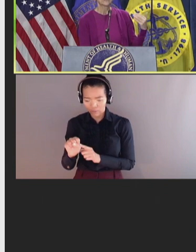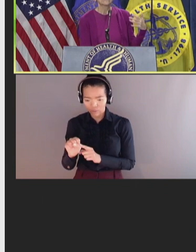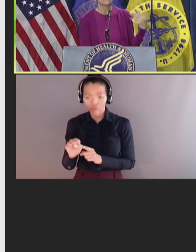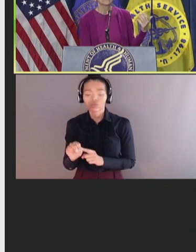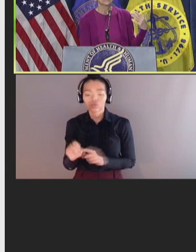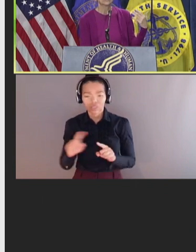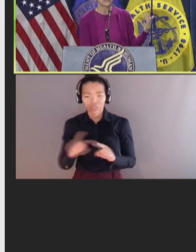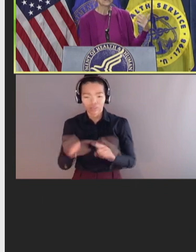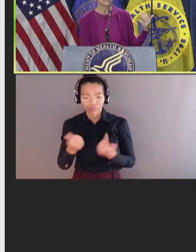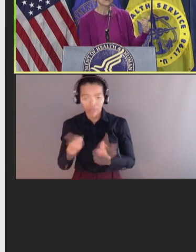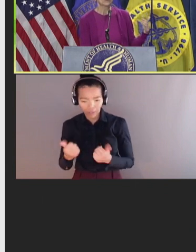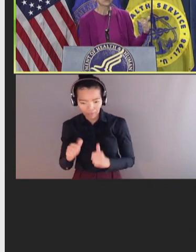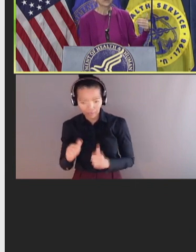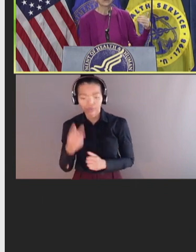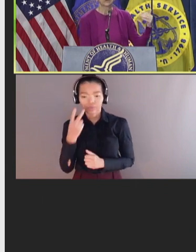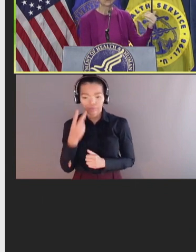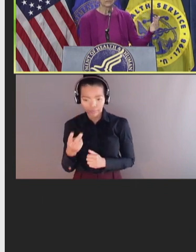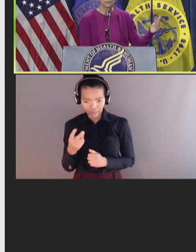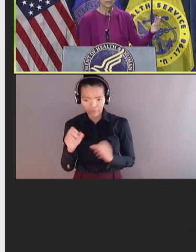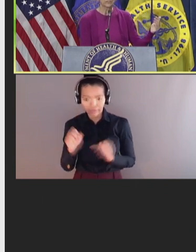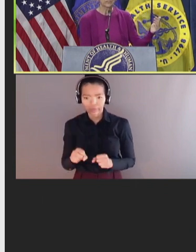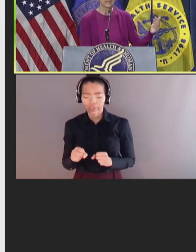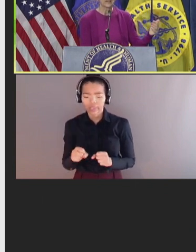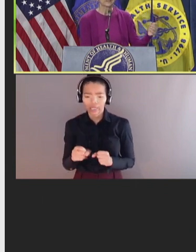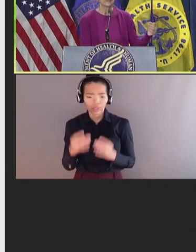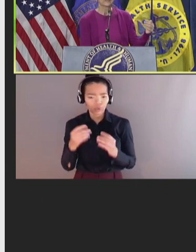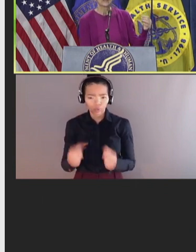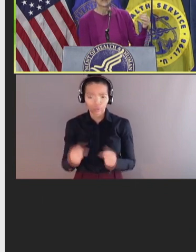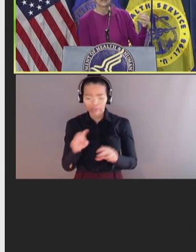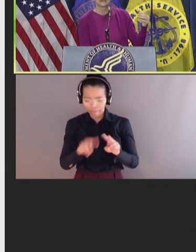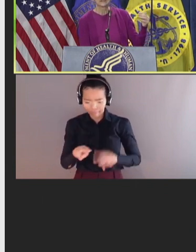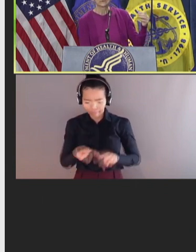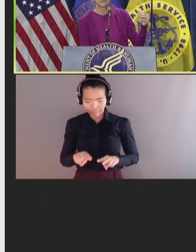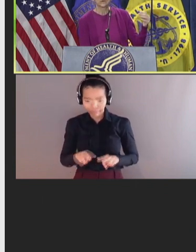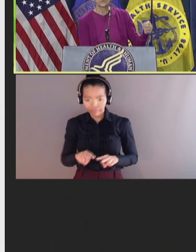that you can quickly look through, wait, what was the question they asked? What were their